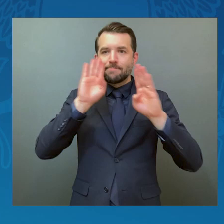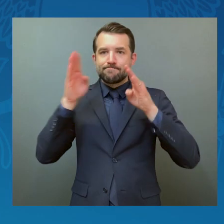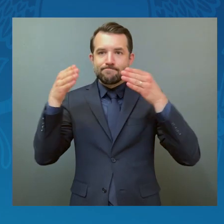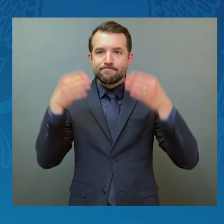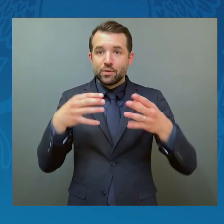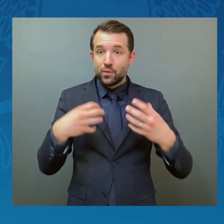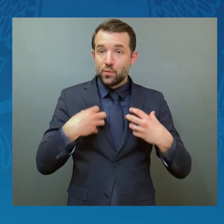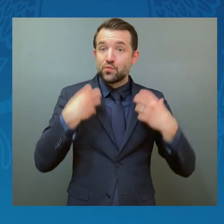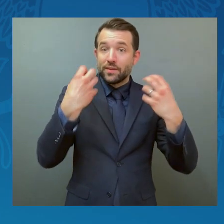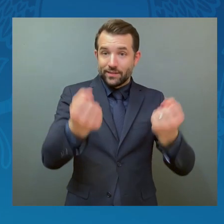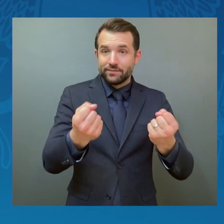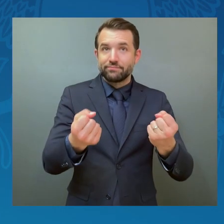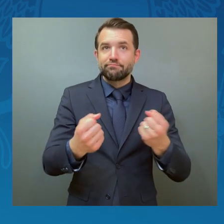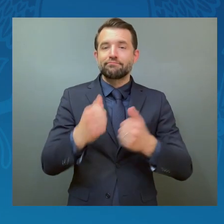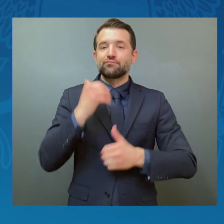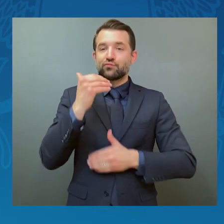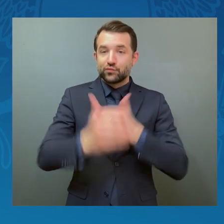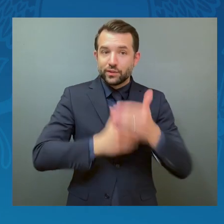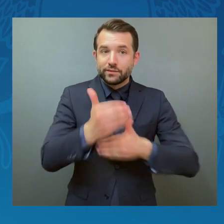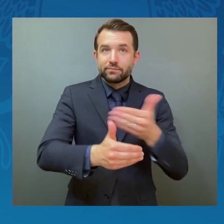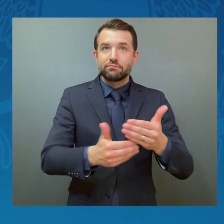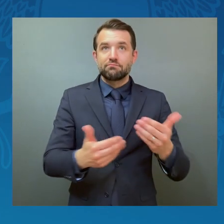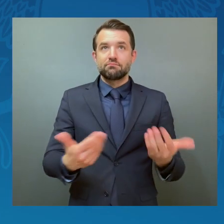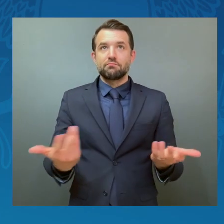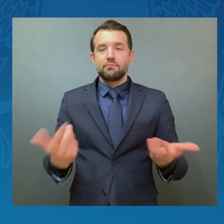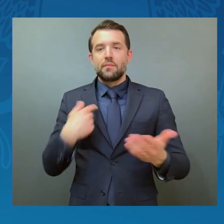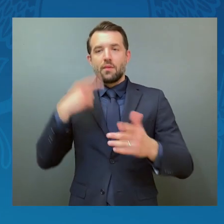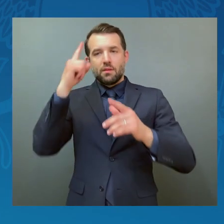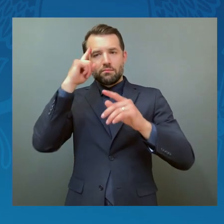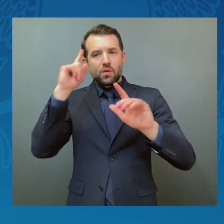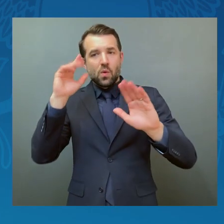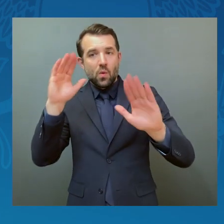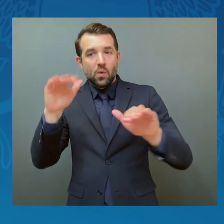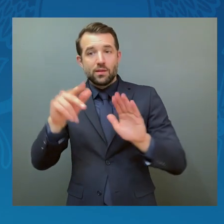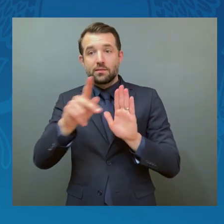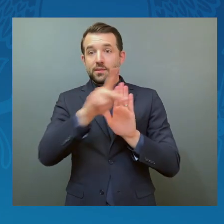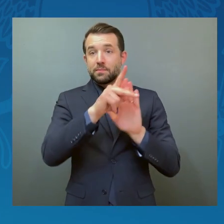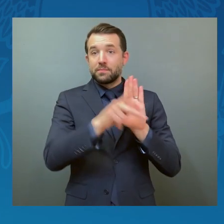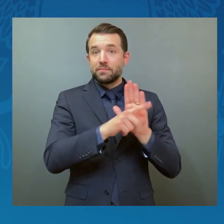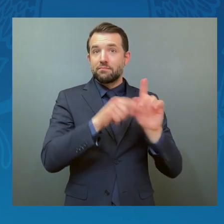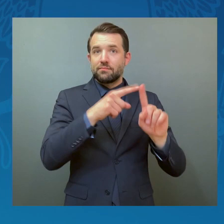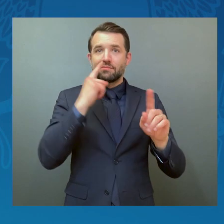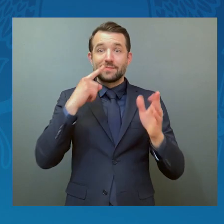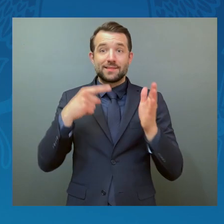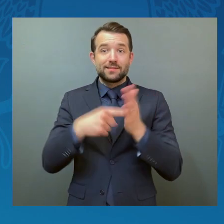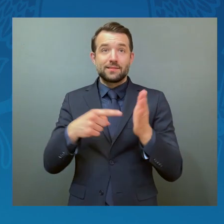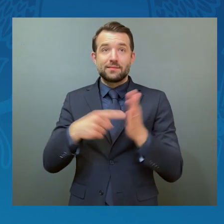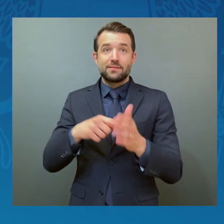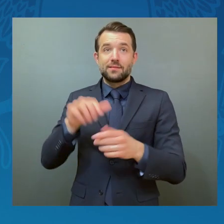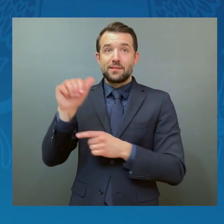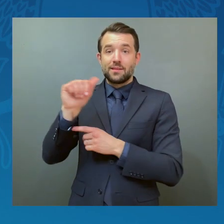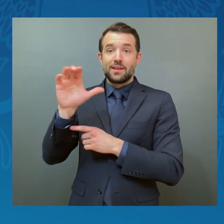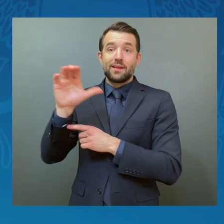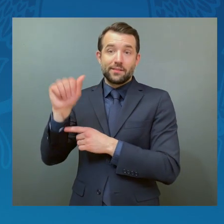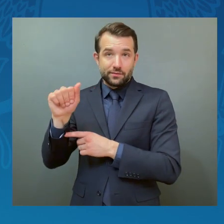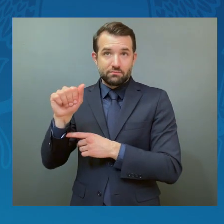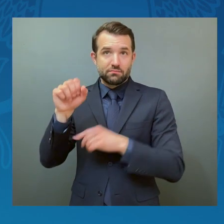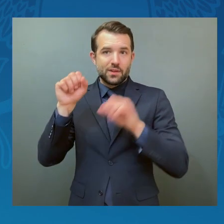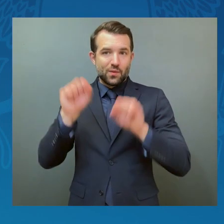My hope is that the existence of policies such as the Affordable Care Act can remove considerable barriers for many people